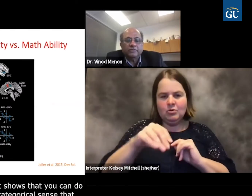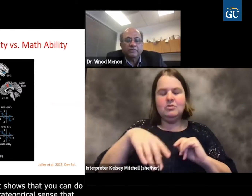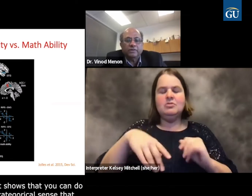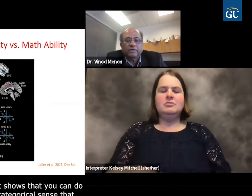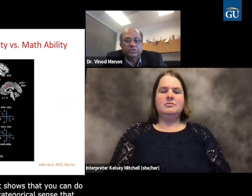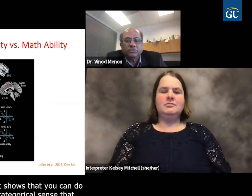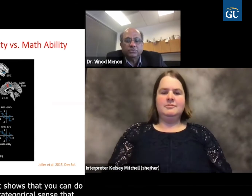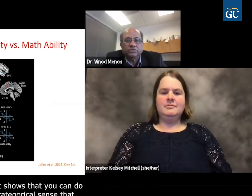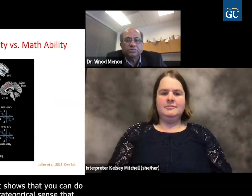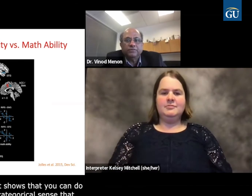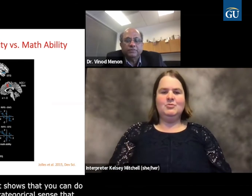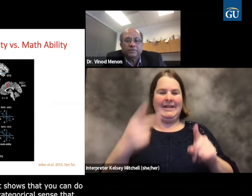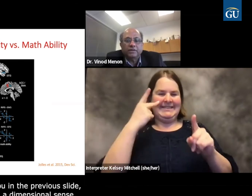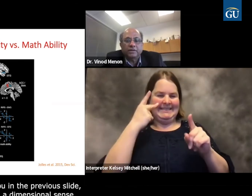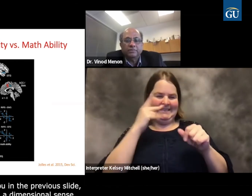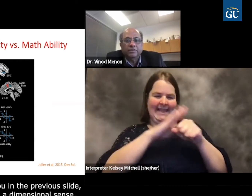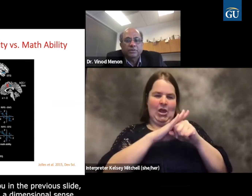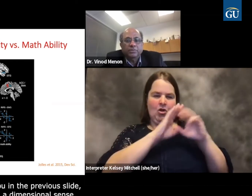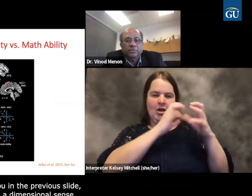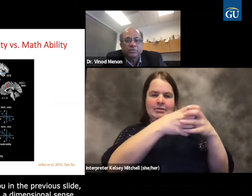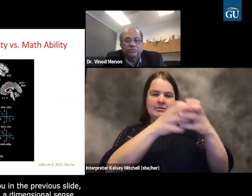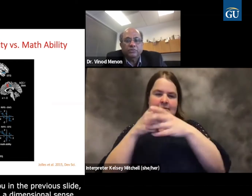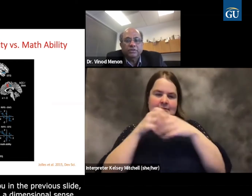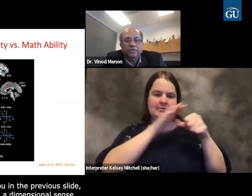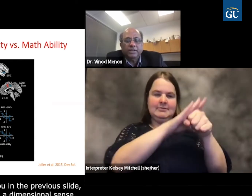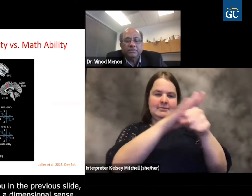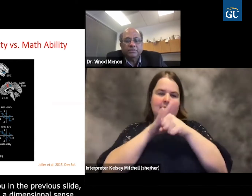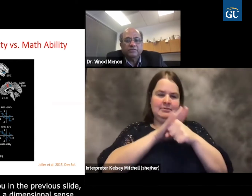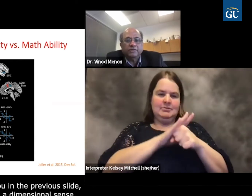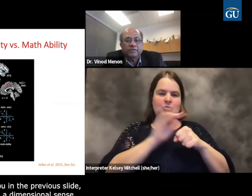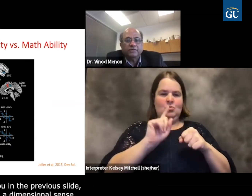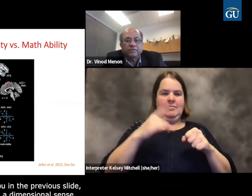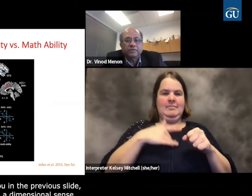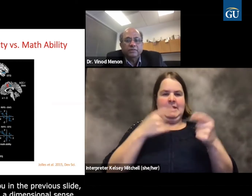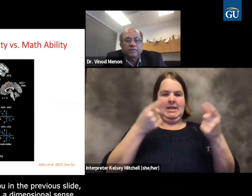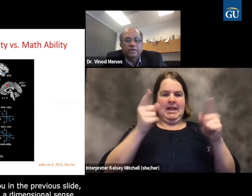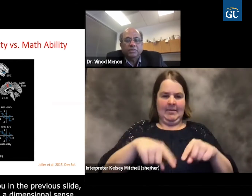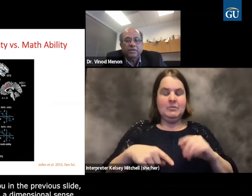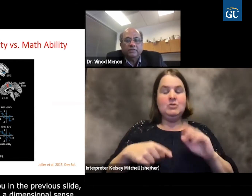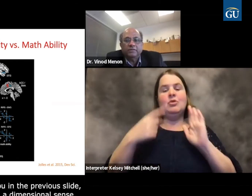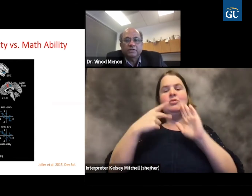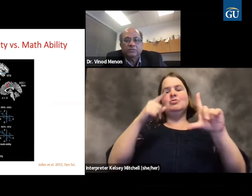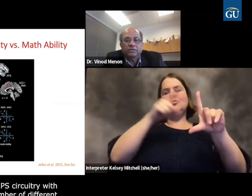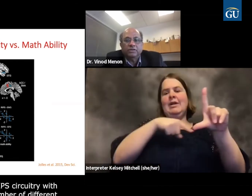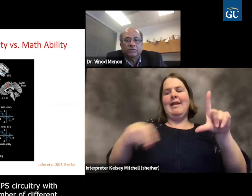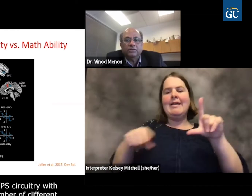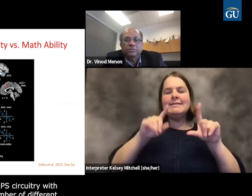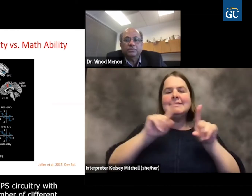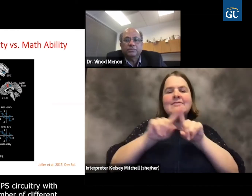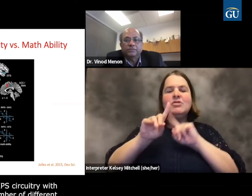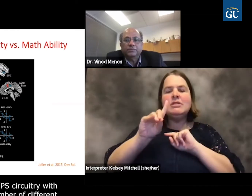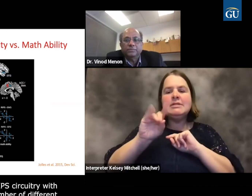categorical sense that i showed you in the previous slide but also in a